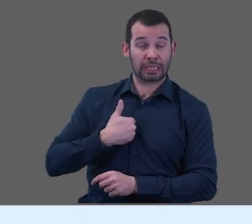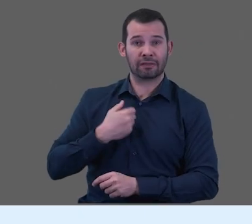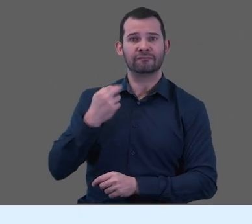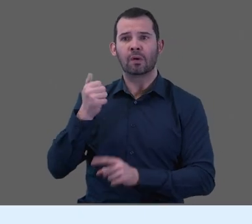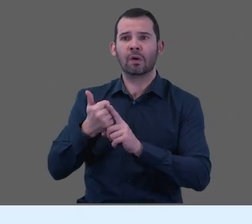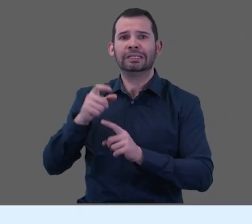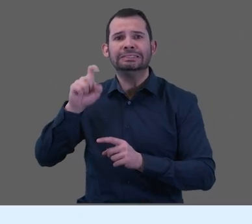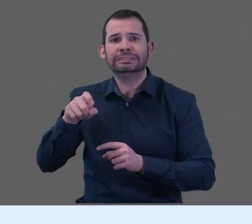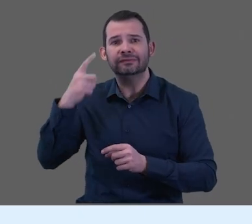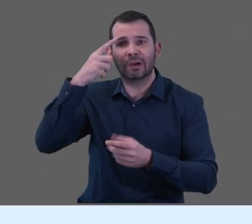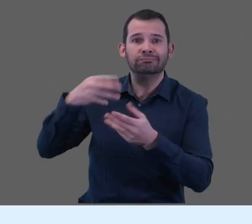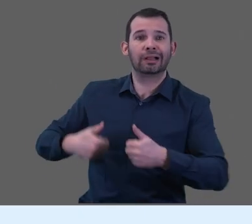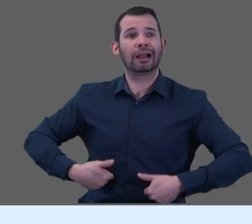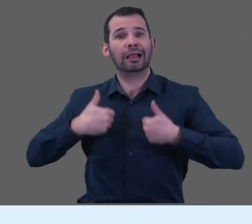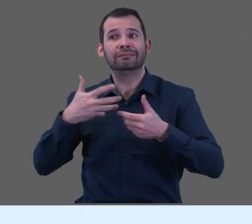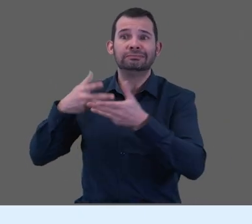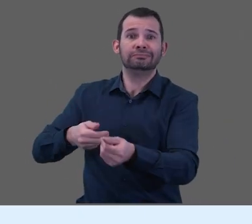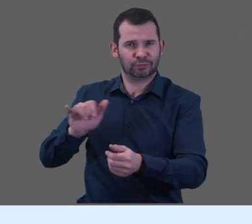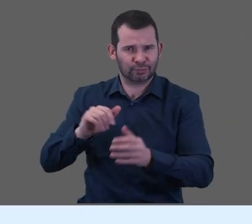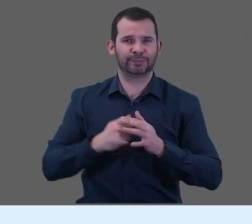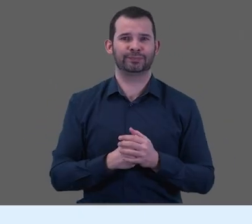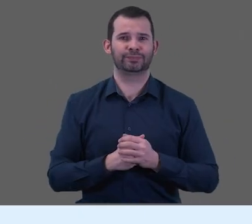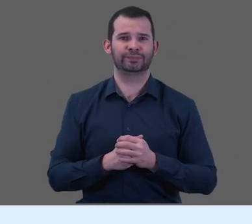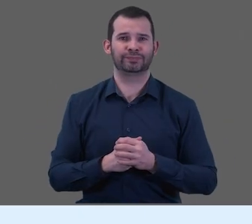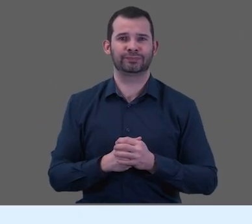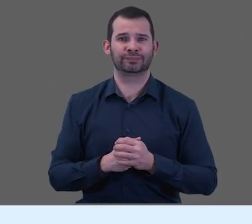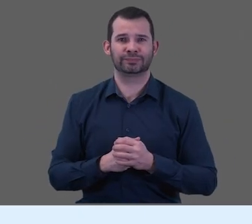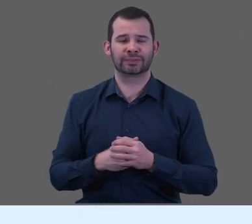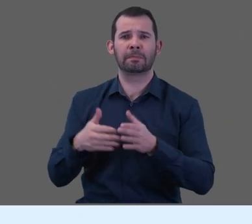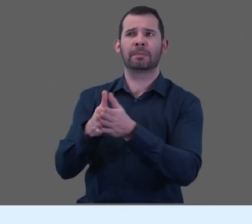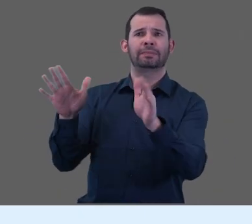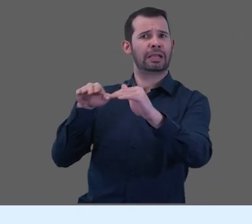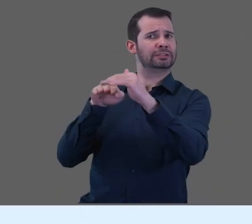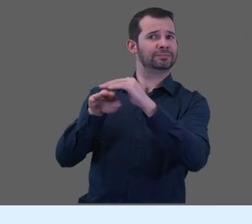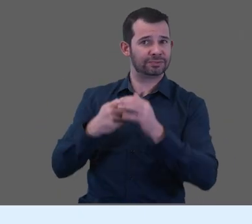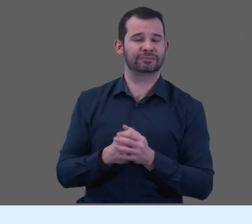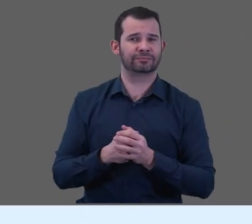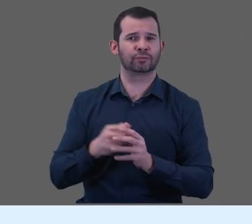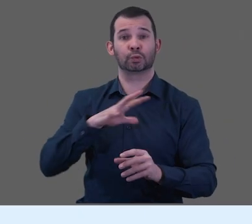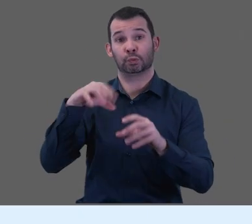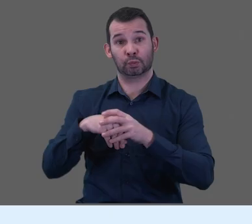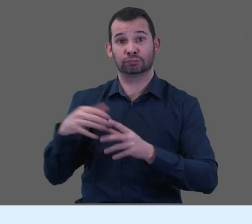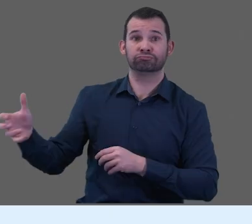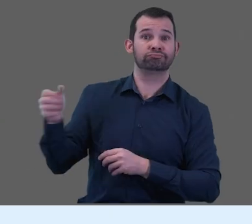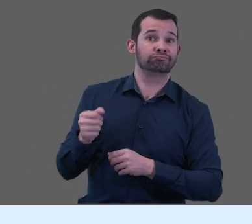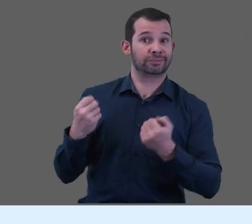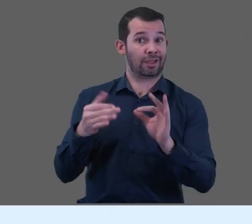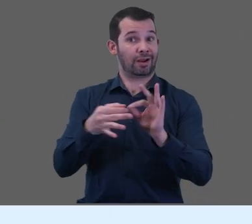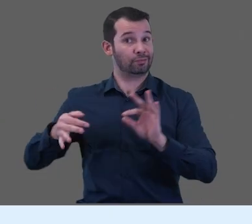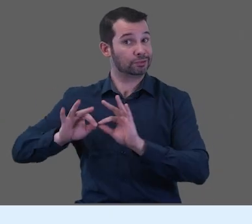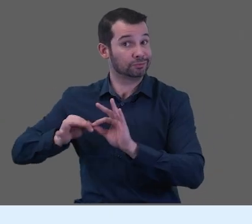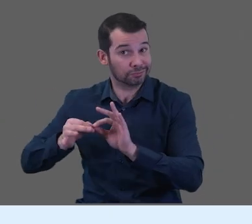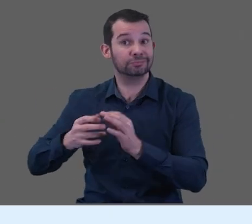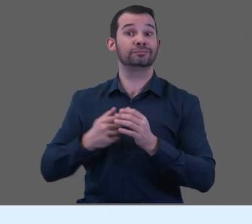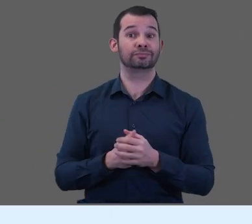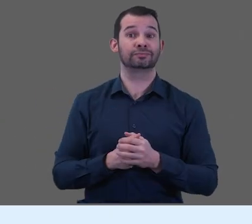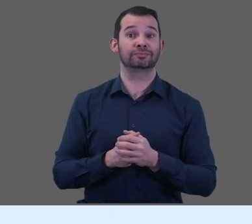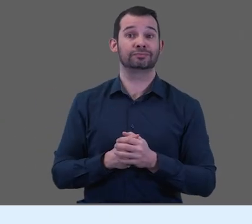This includes payment to yourself or subsistence. Public accessibility, which includes sign language